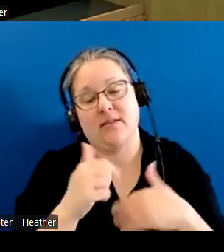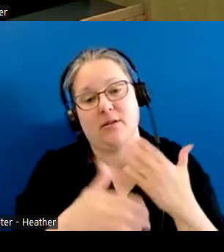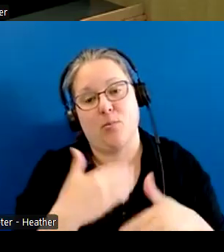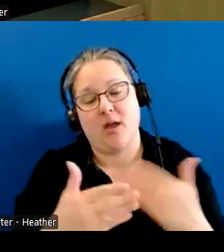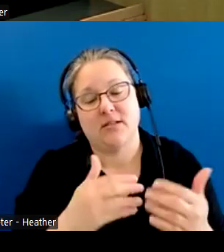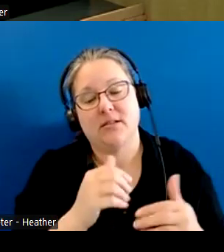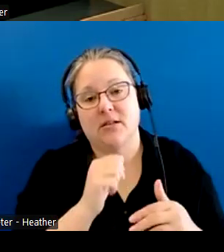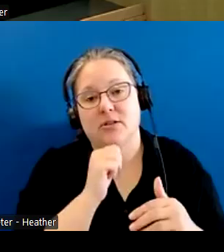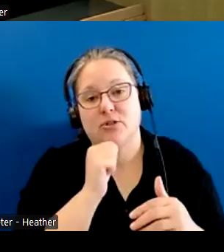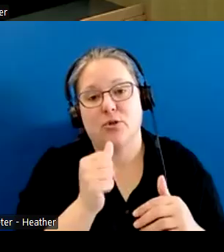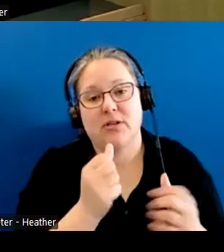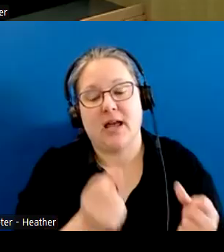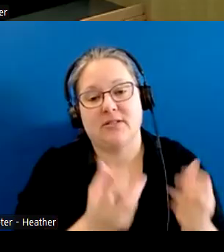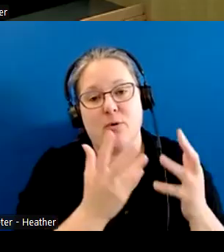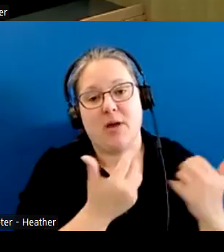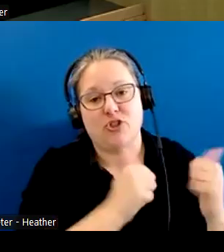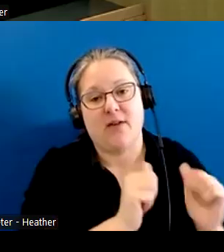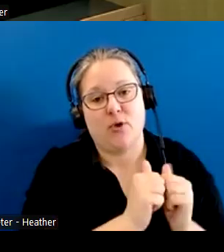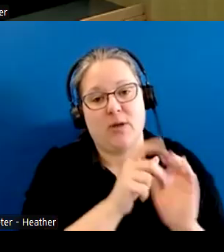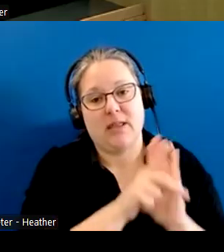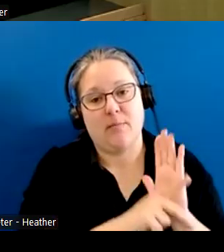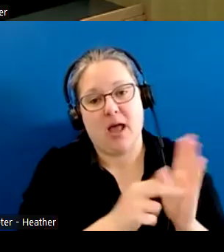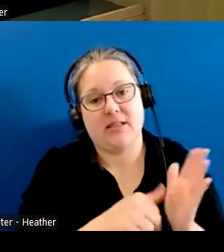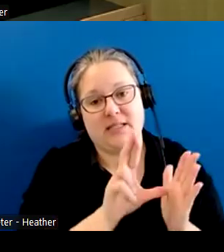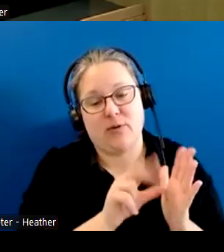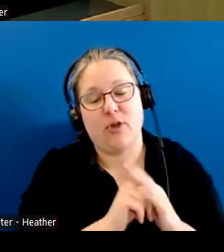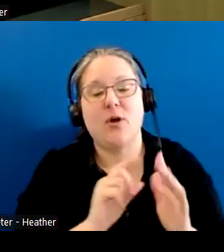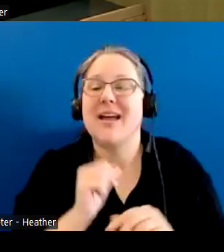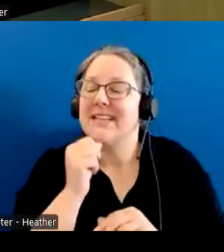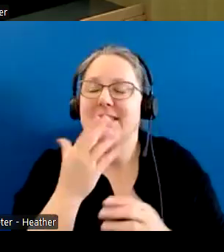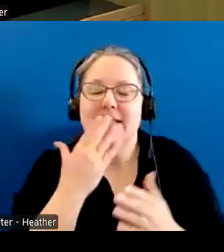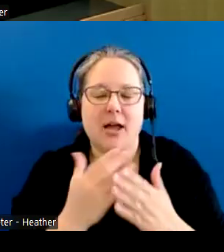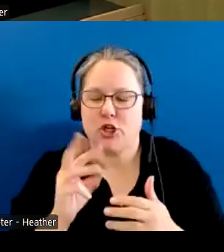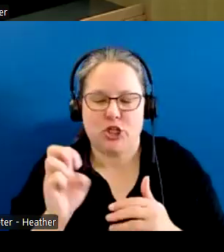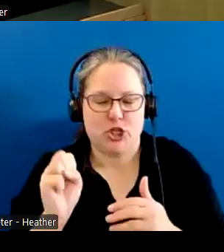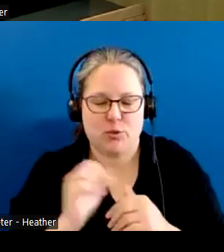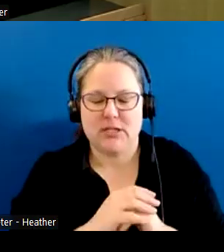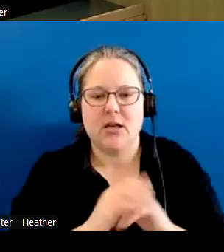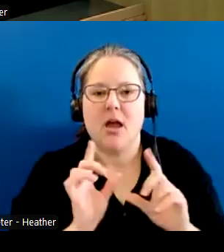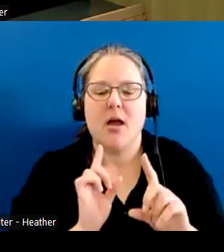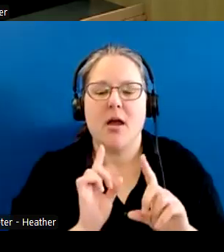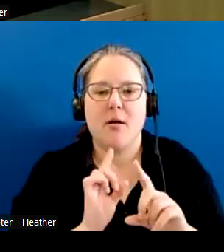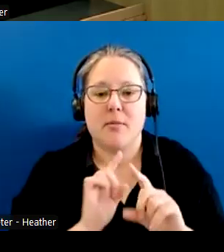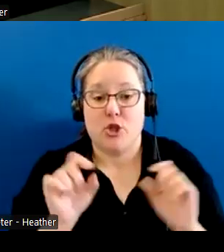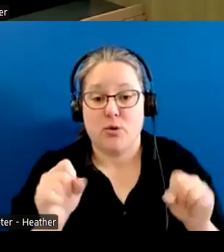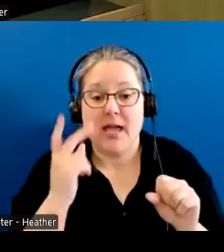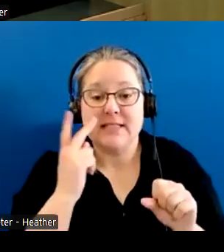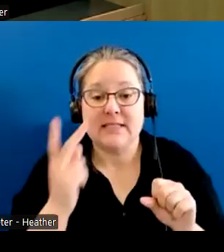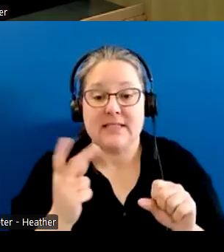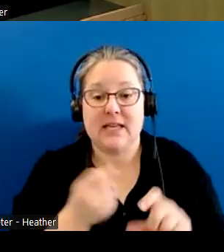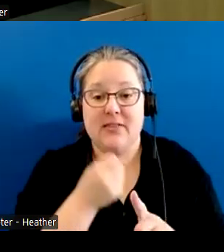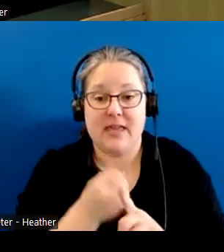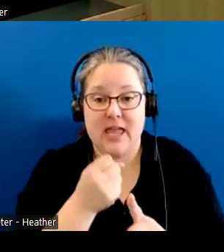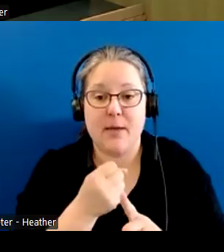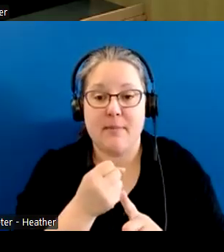effort at the policy review um so that's not great news I um also you can see what the impact is on